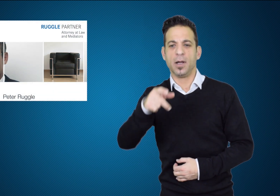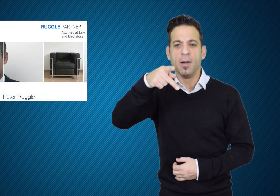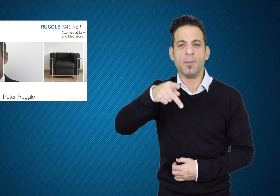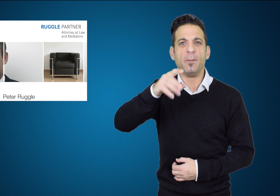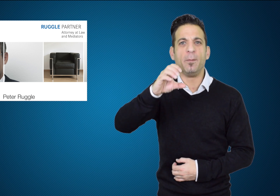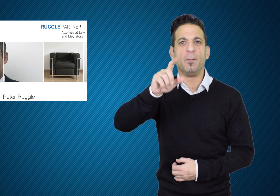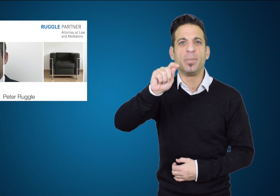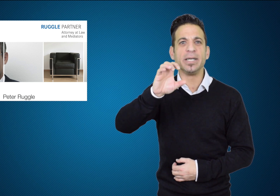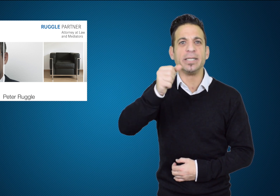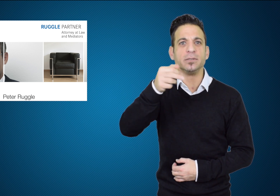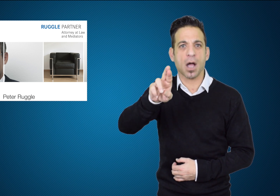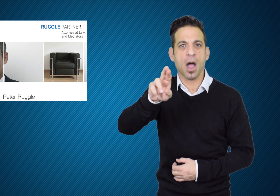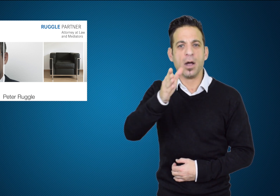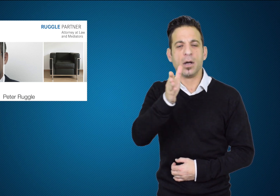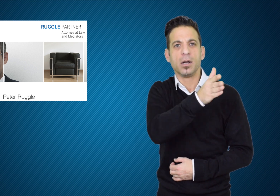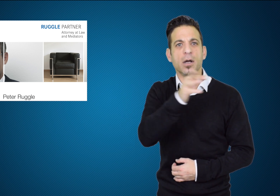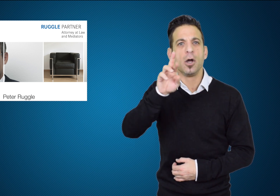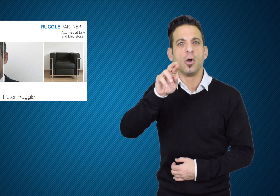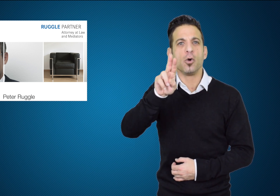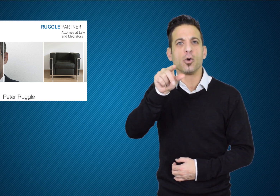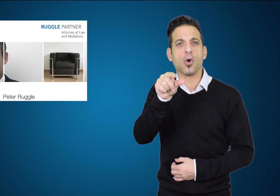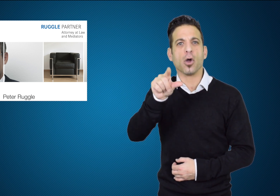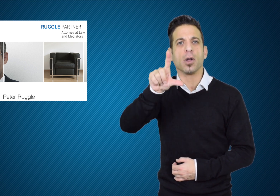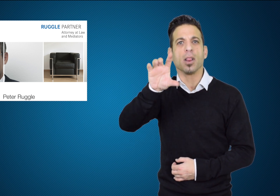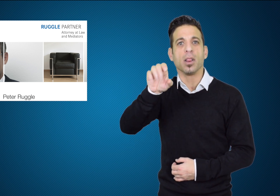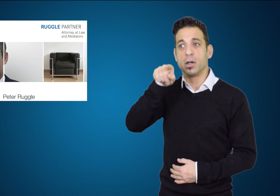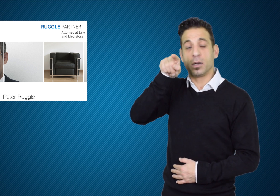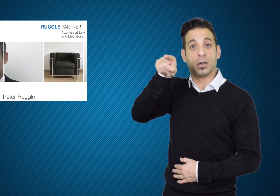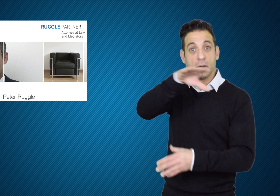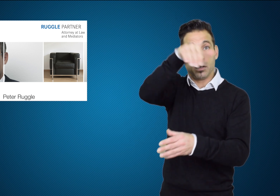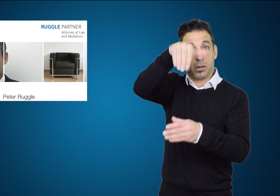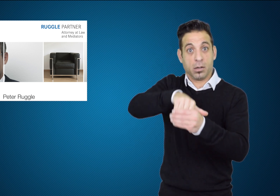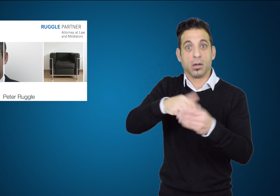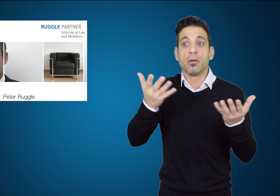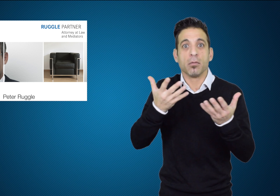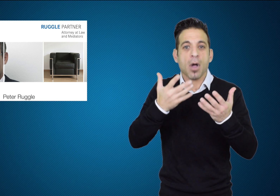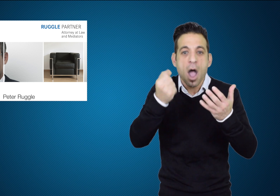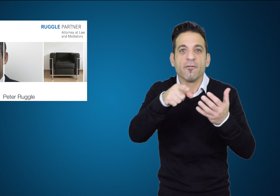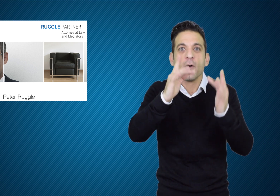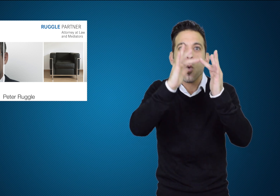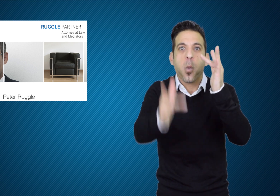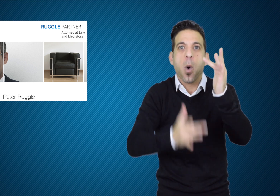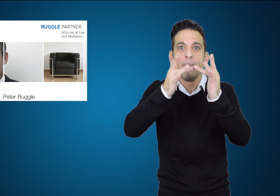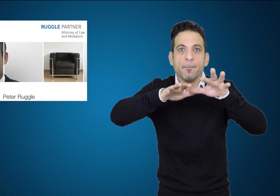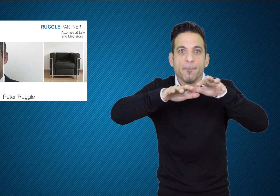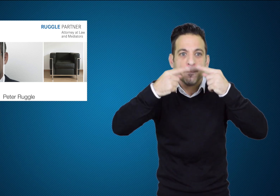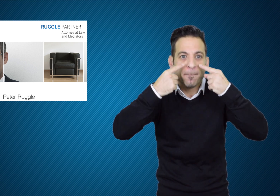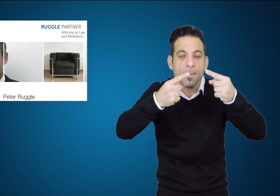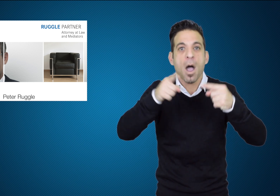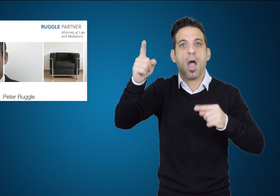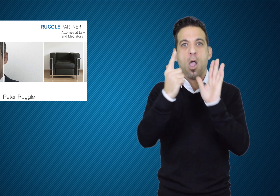with Peter Ruggle who, according to their website,